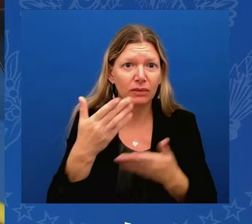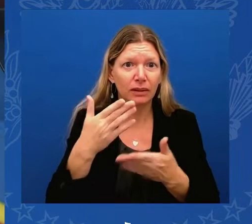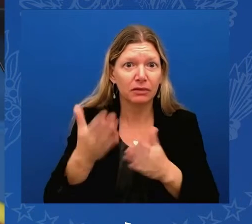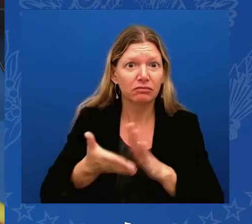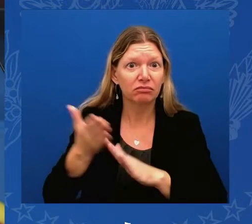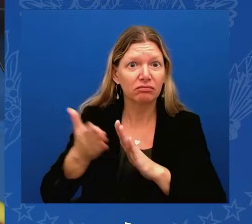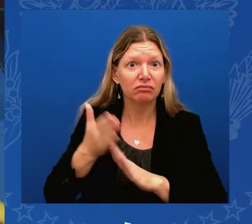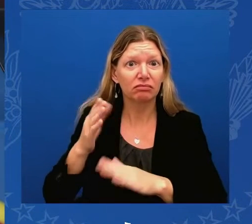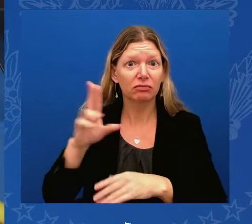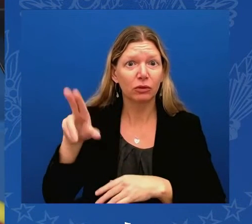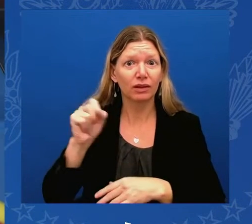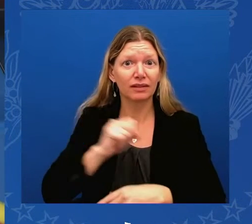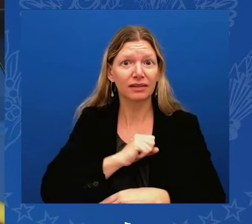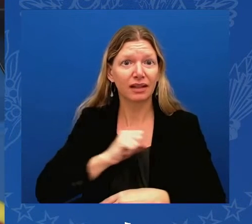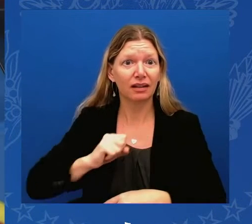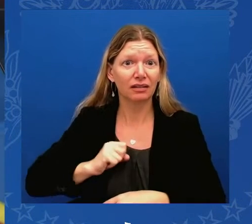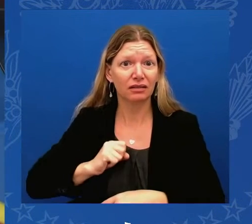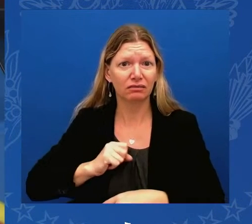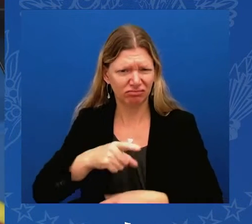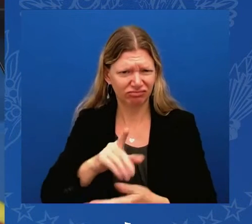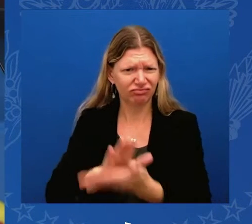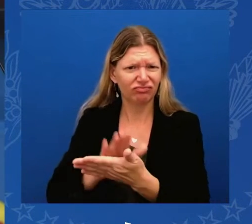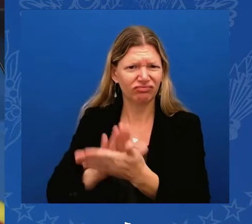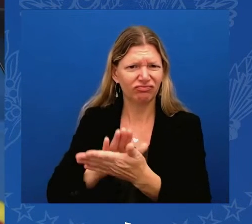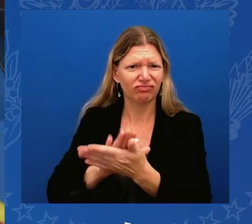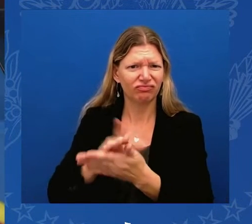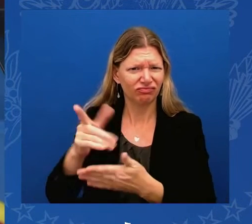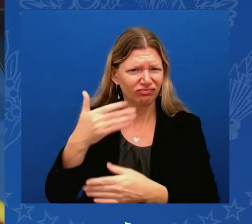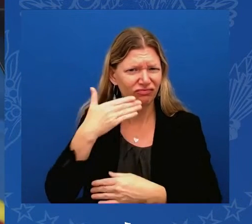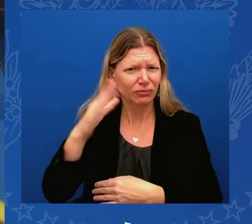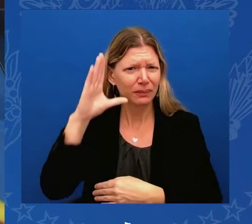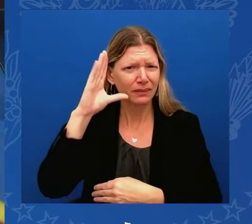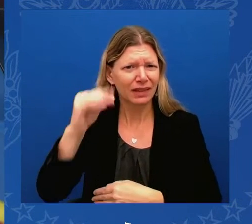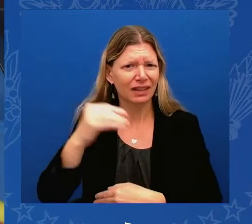I'm also proud of putting the first Black woman on the United States Supreme Court.